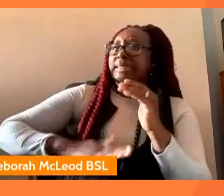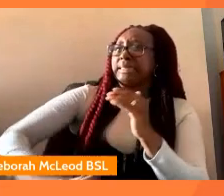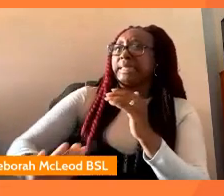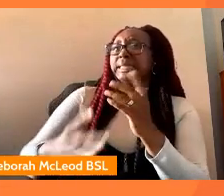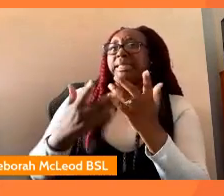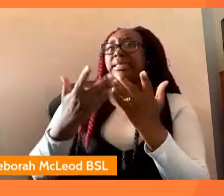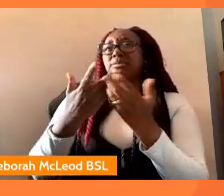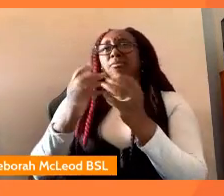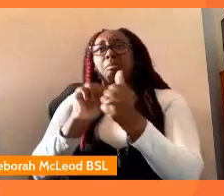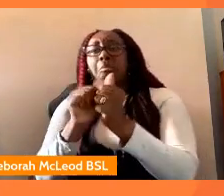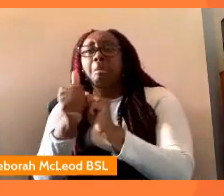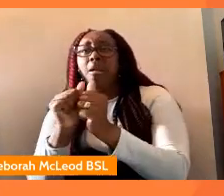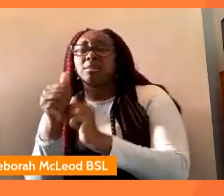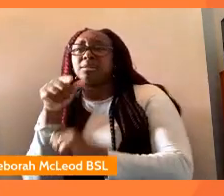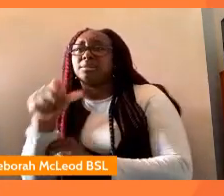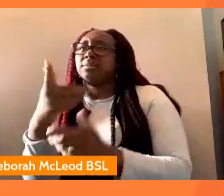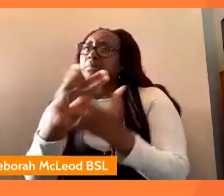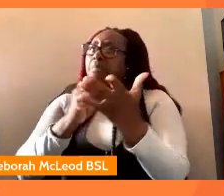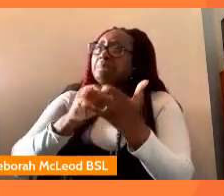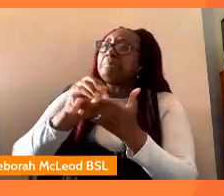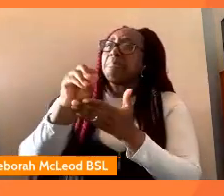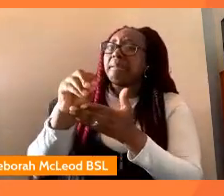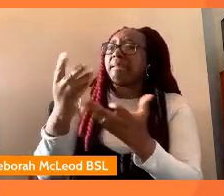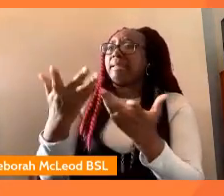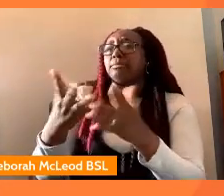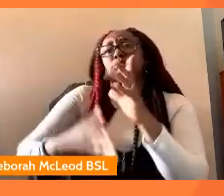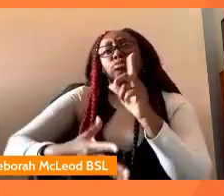and often we have to pay to play to achieve worthwhile reach.